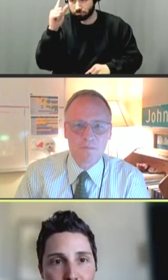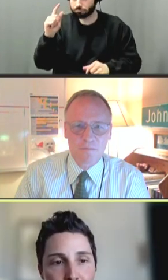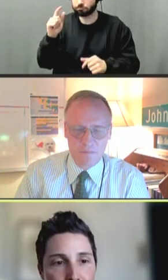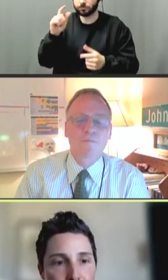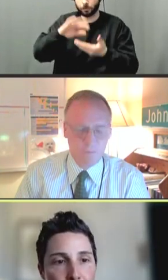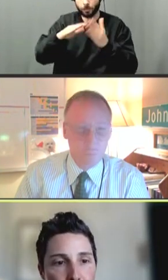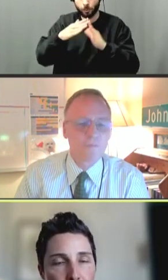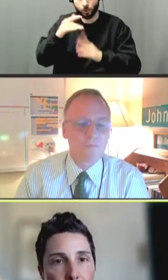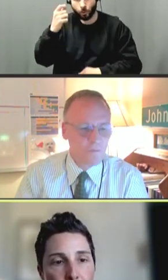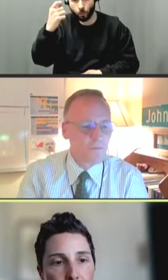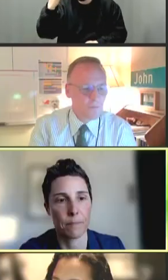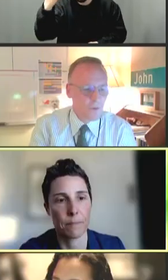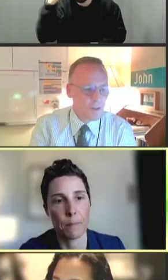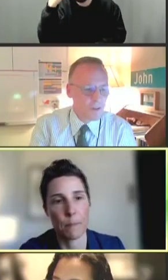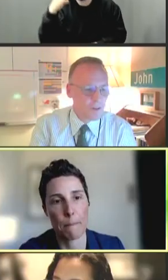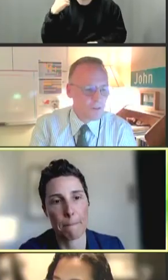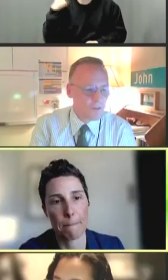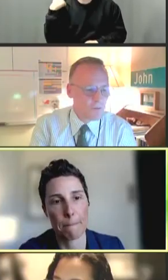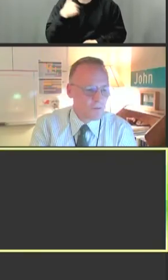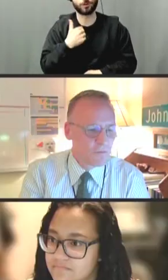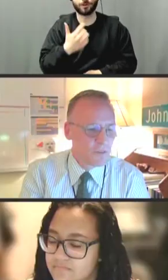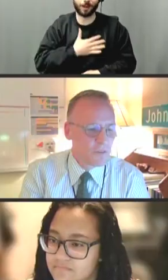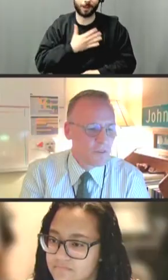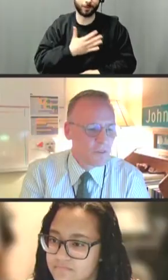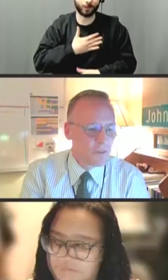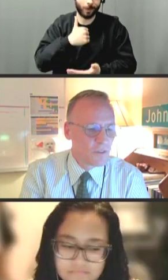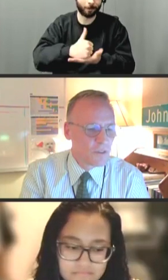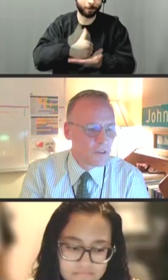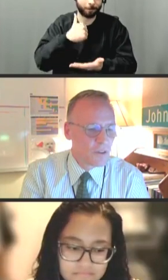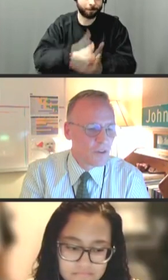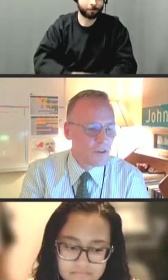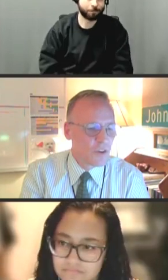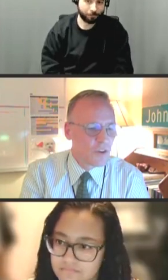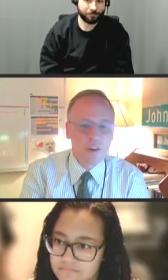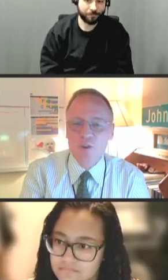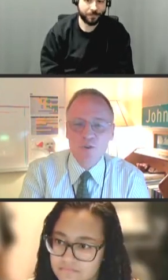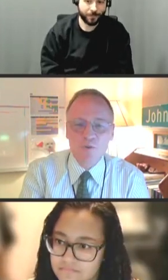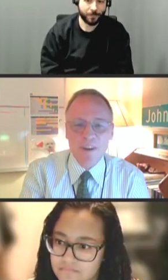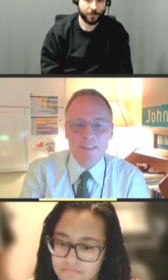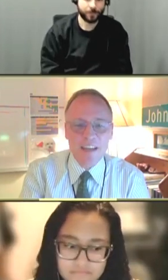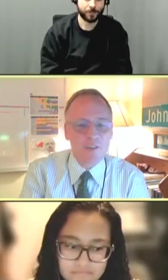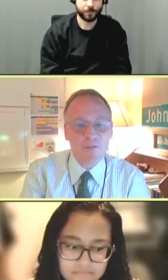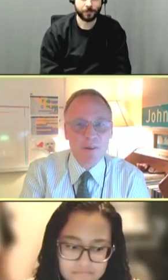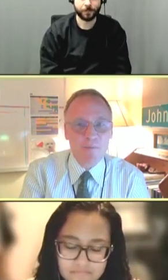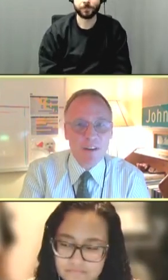John Dodd: All right. Thank you very much.